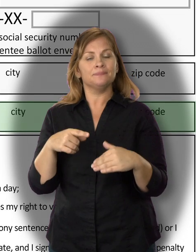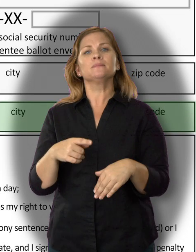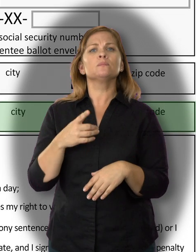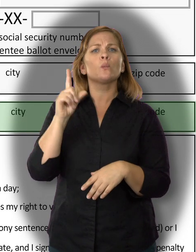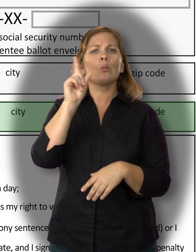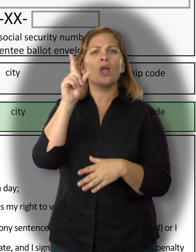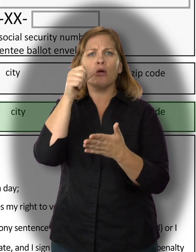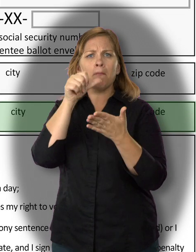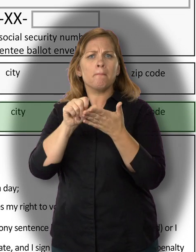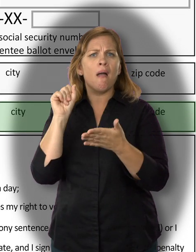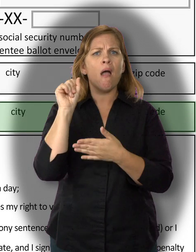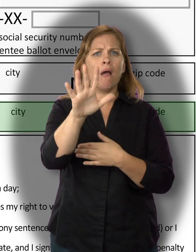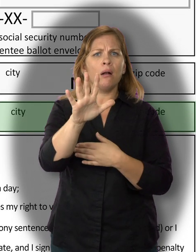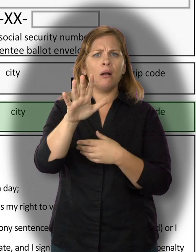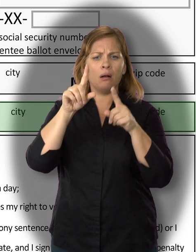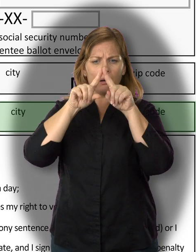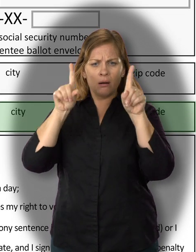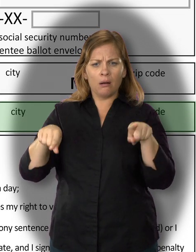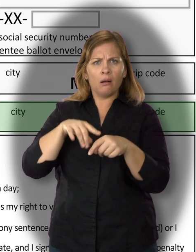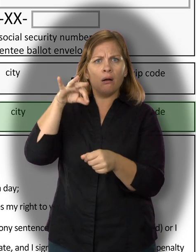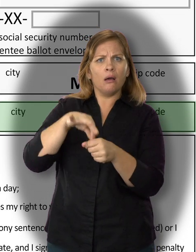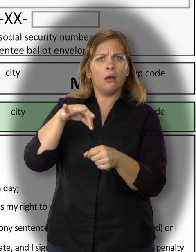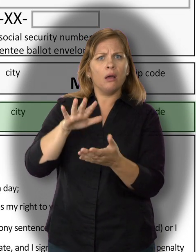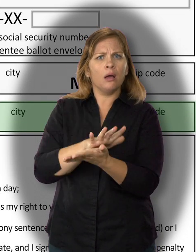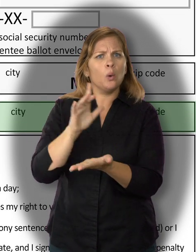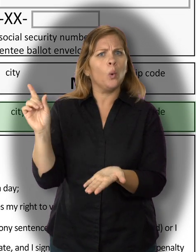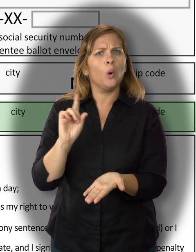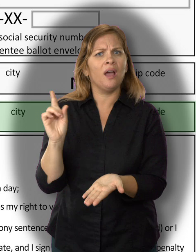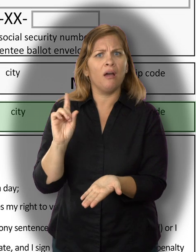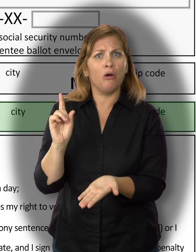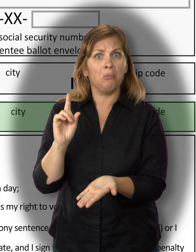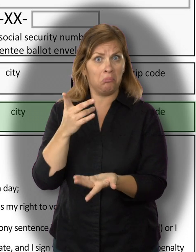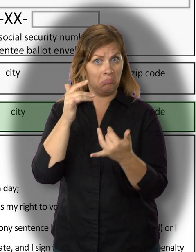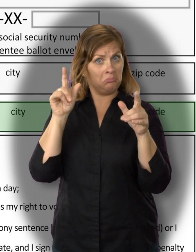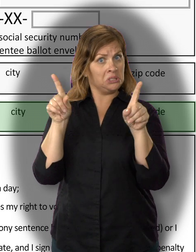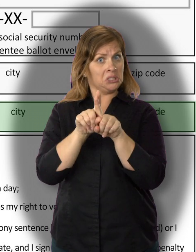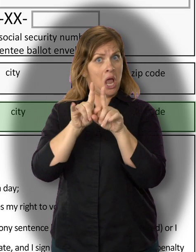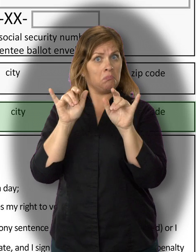On line 6, put the mailing address where you want the ballot sent. It can be: